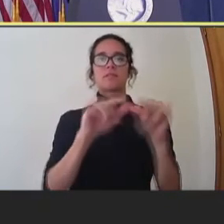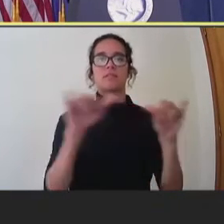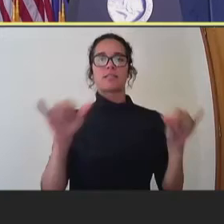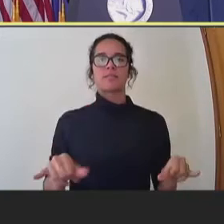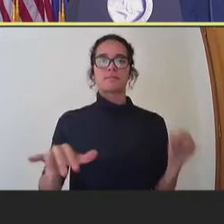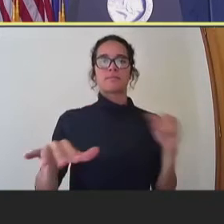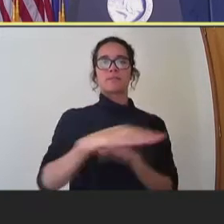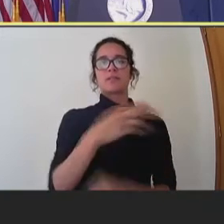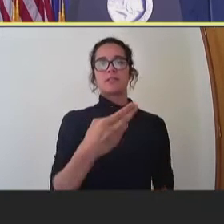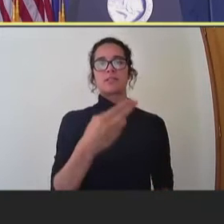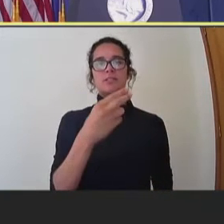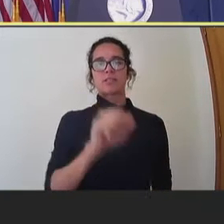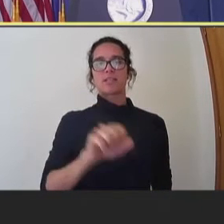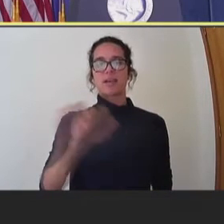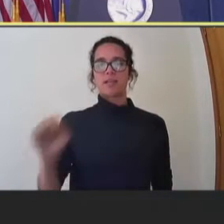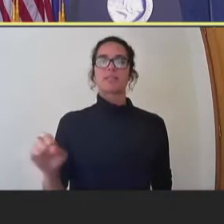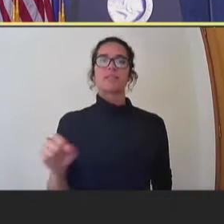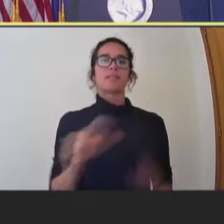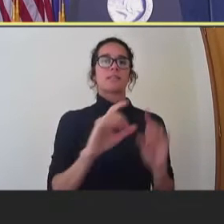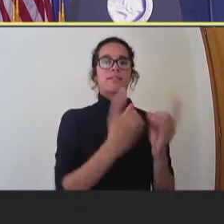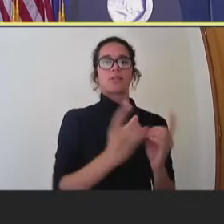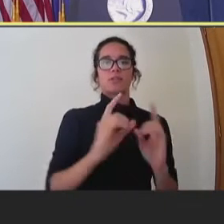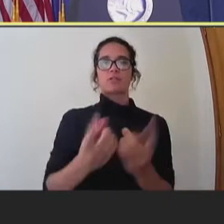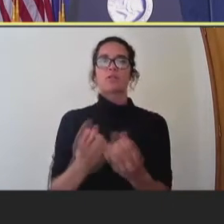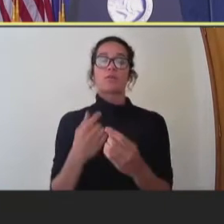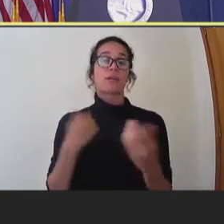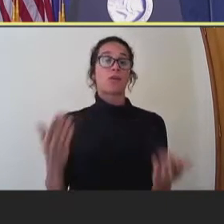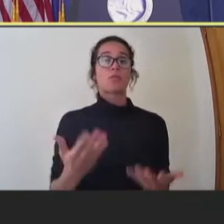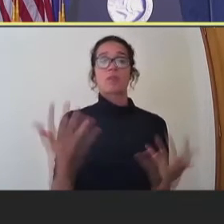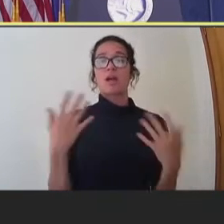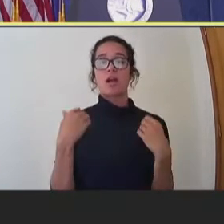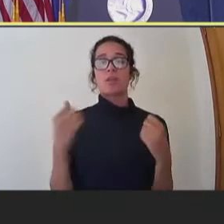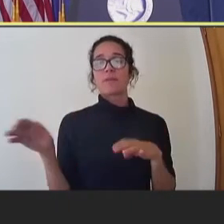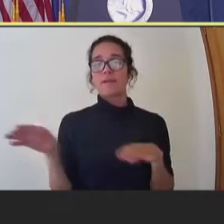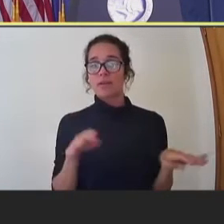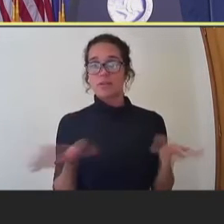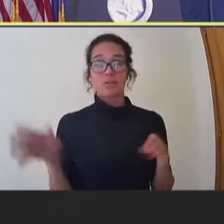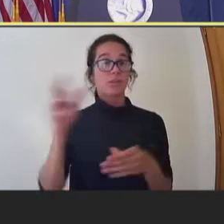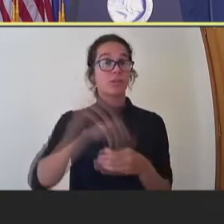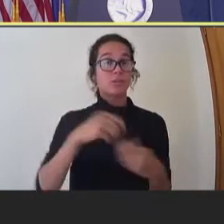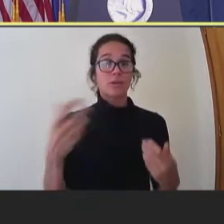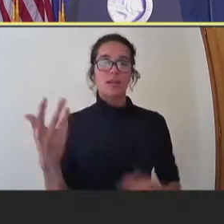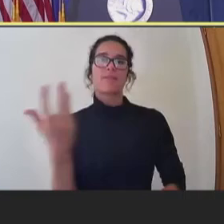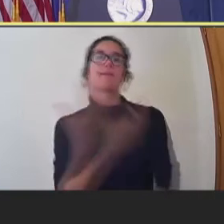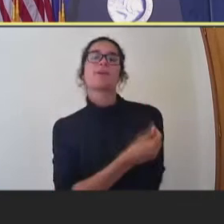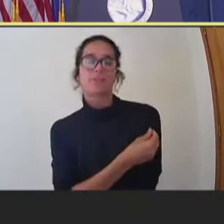We encourage, of course, healthy behavior, which always includes vaccinations. It is part